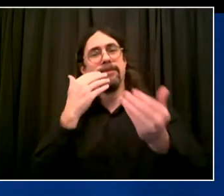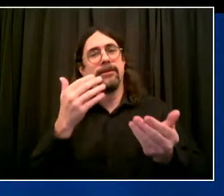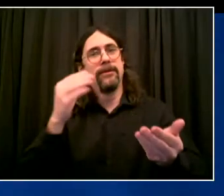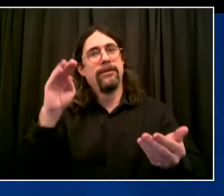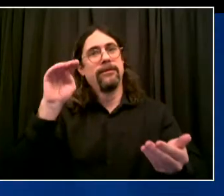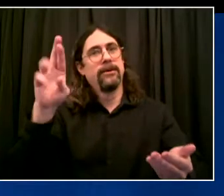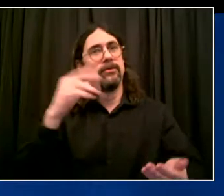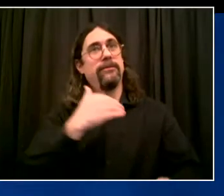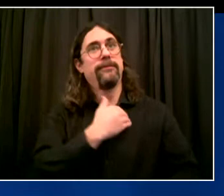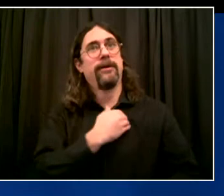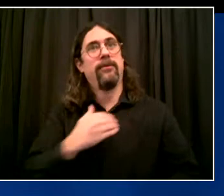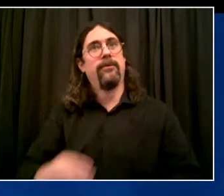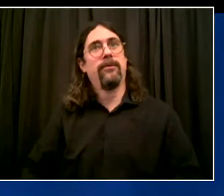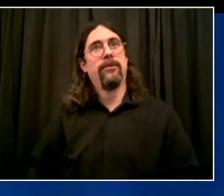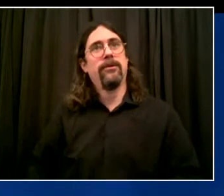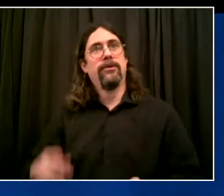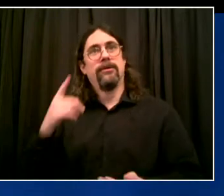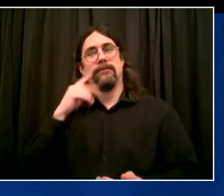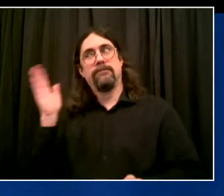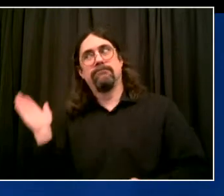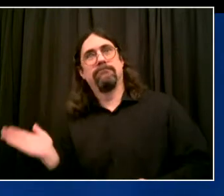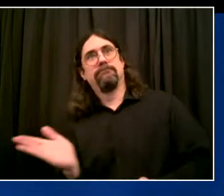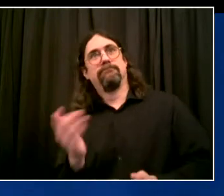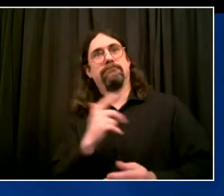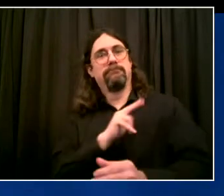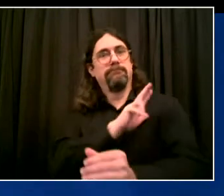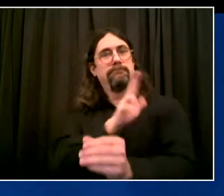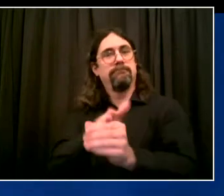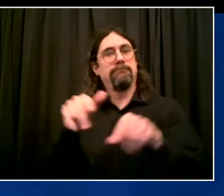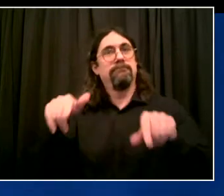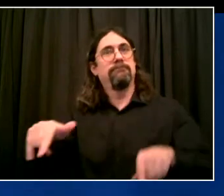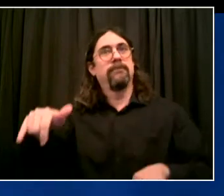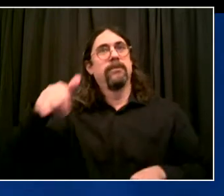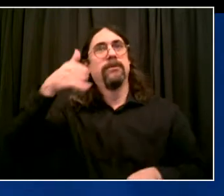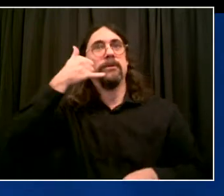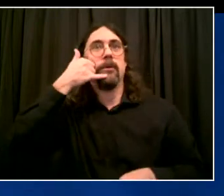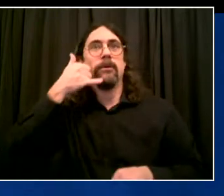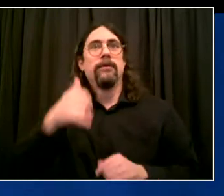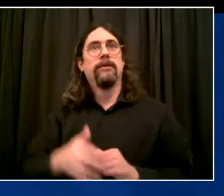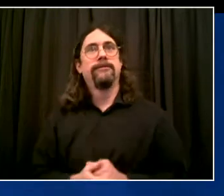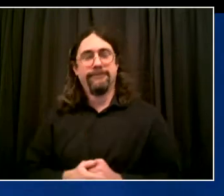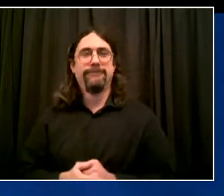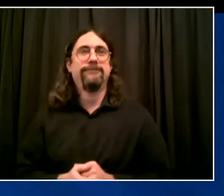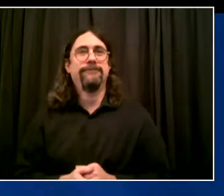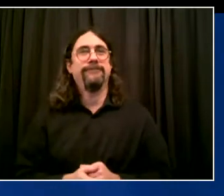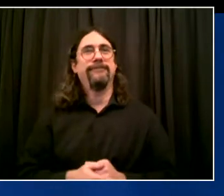HE MAY BE ON MUTE. GOOD MORNING MR. MAYOR, THANK YOU. THANK YOU EVERYONE ON THE CALL.